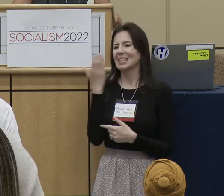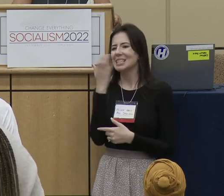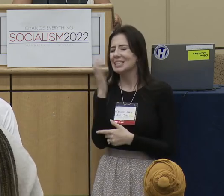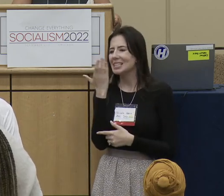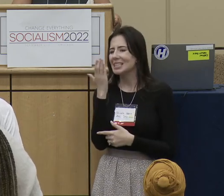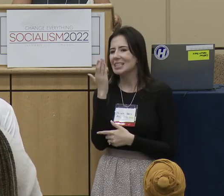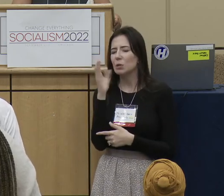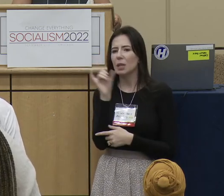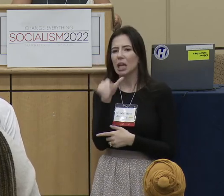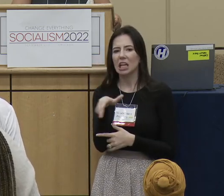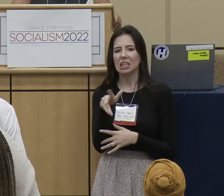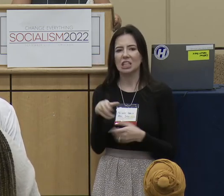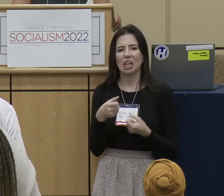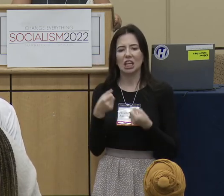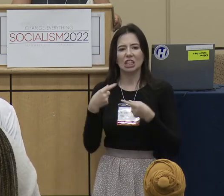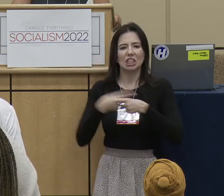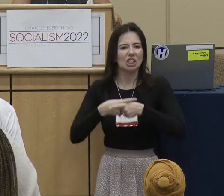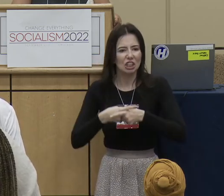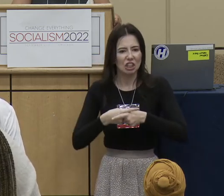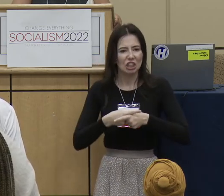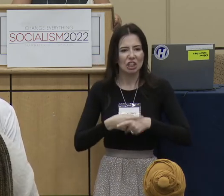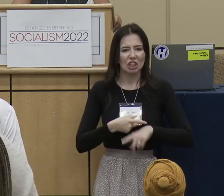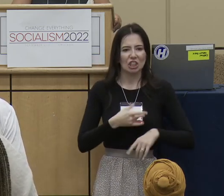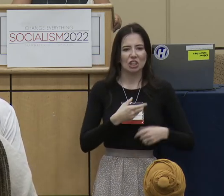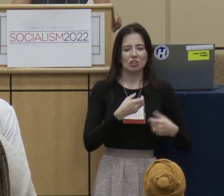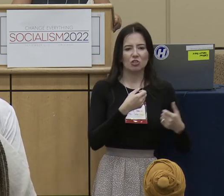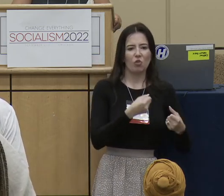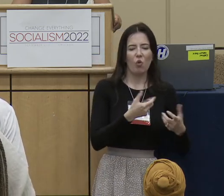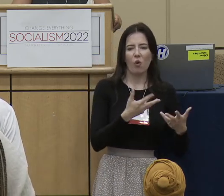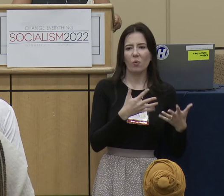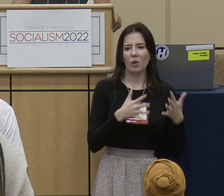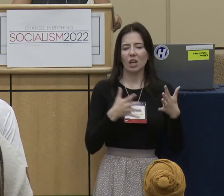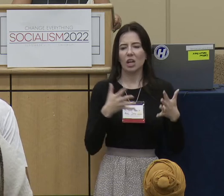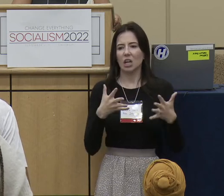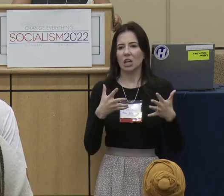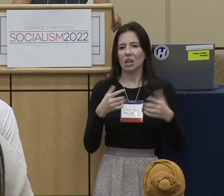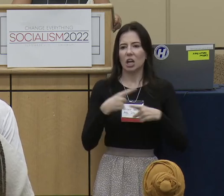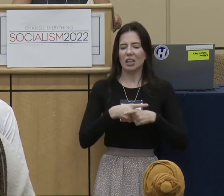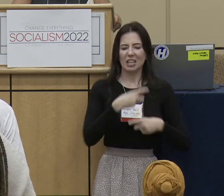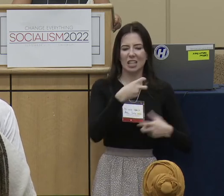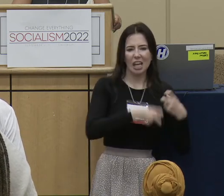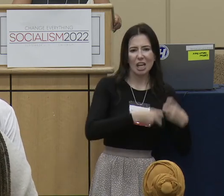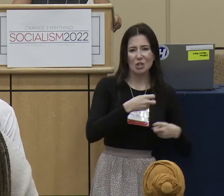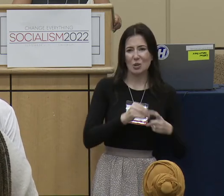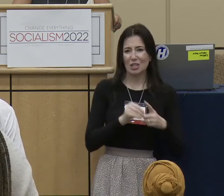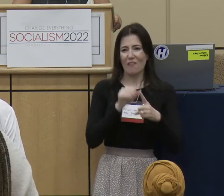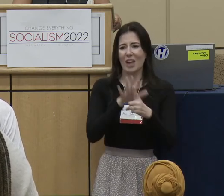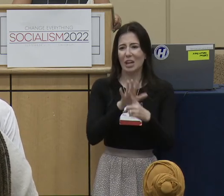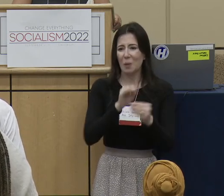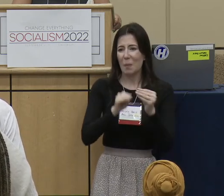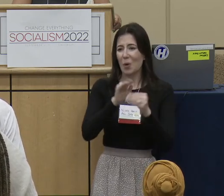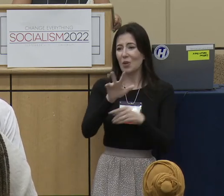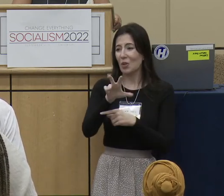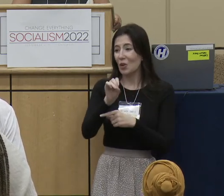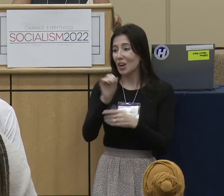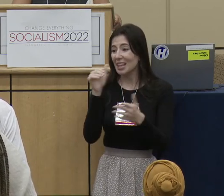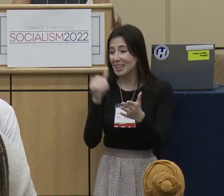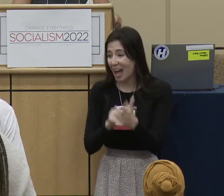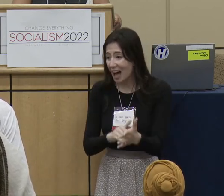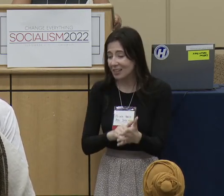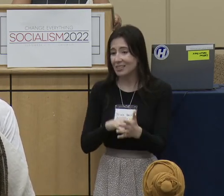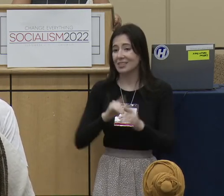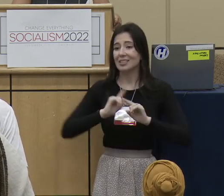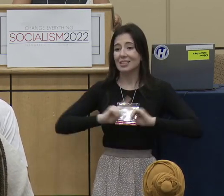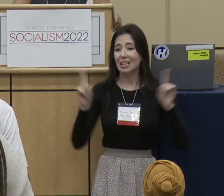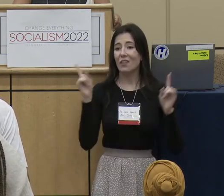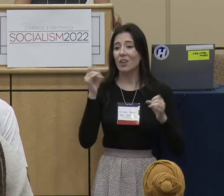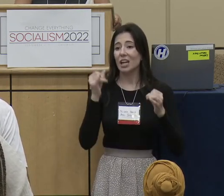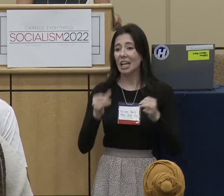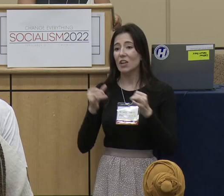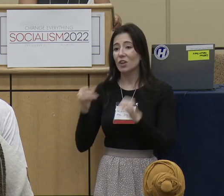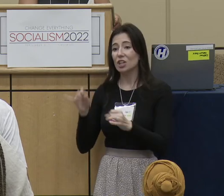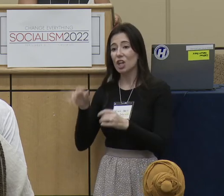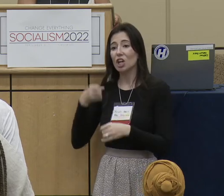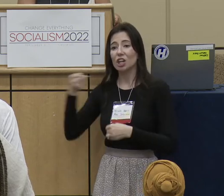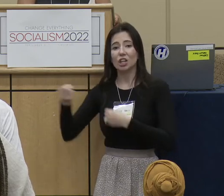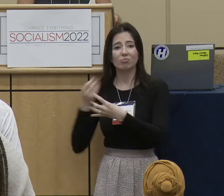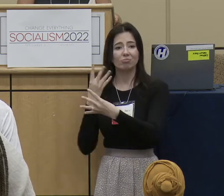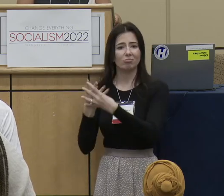of Corrections? It seems like it's a stronghold in fix